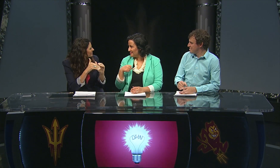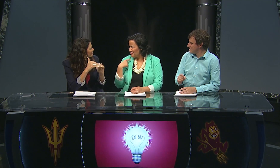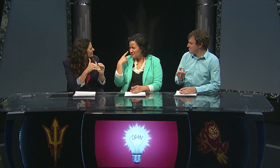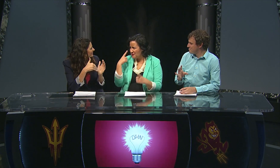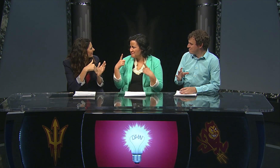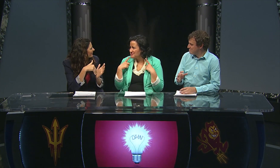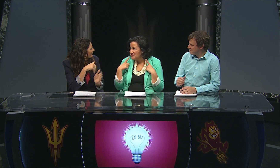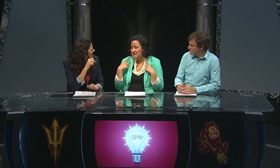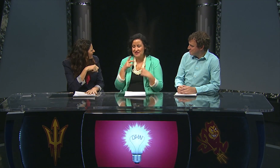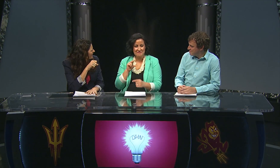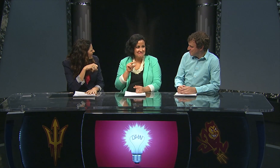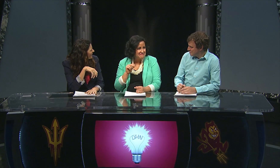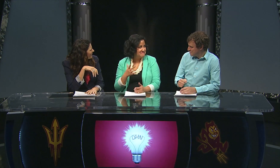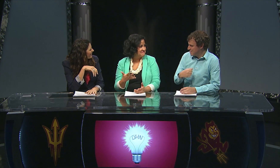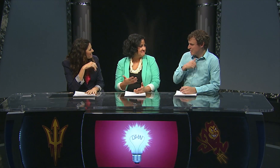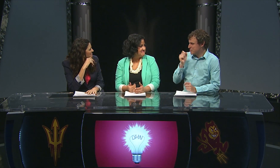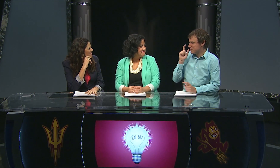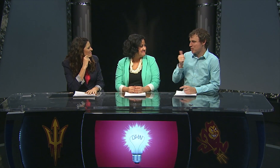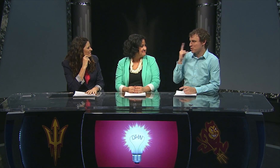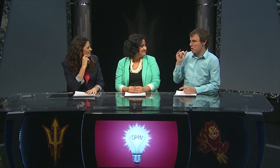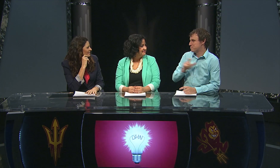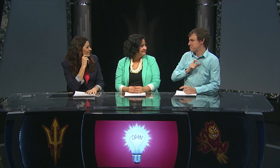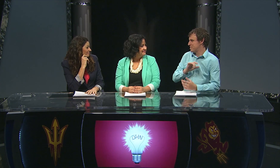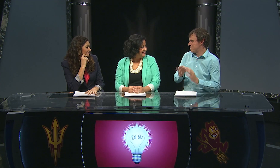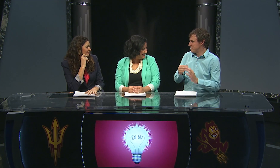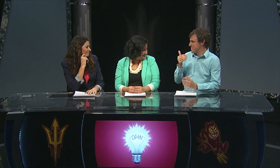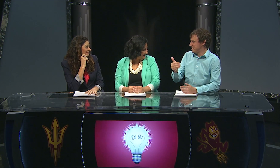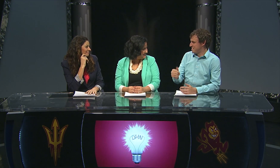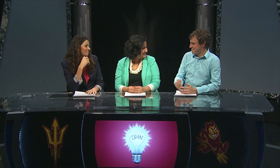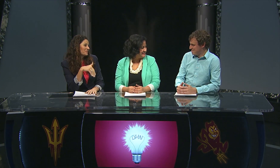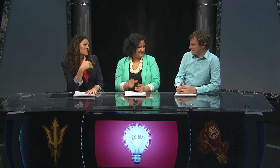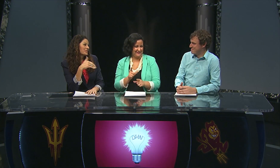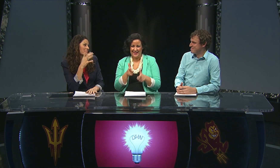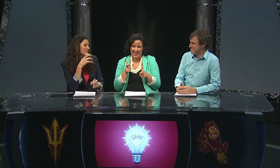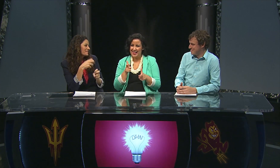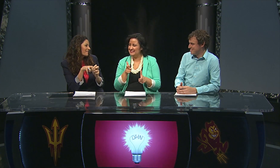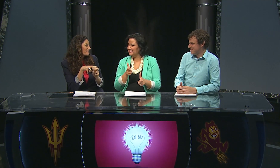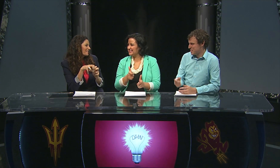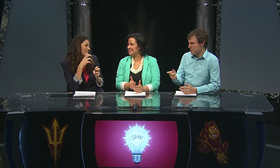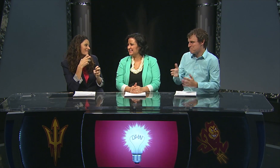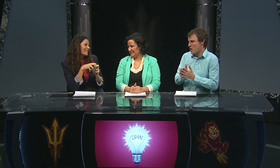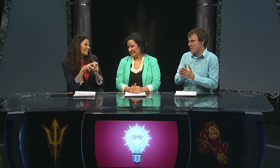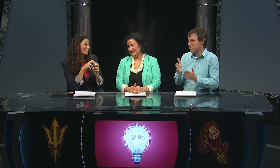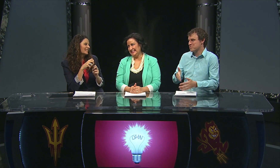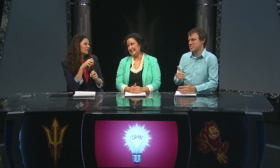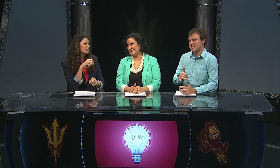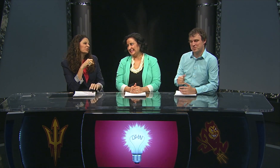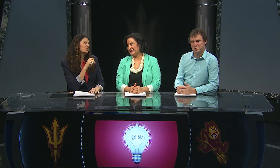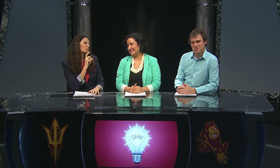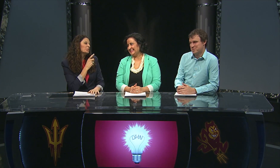YES, I THOUGHT HE RETIRED! I WONT BE SURPRISED IF GETS ANOTHER GOLD MEDAL AT THE NEXT OLYMPICS HE'S FAST YES, IT WILL BE TOUGH! HE IS A COMPETITOR!